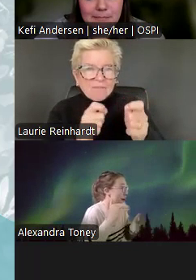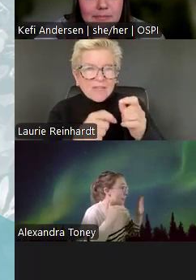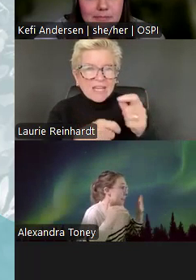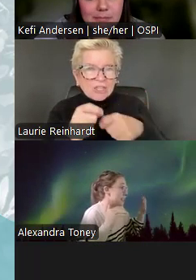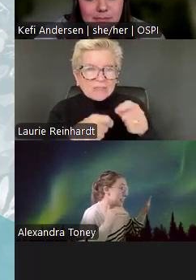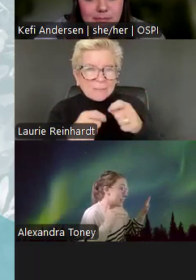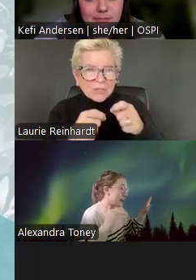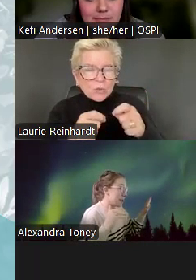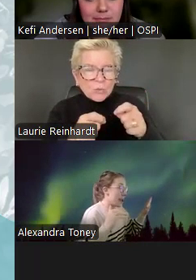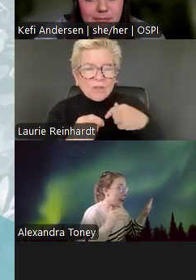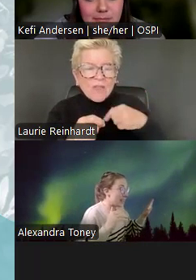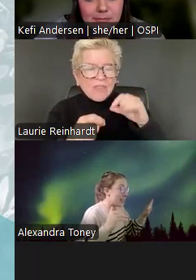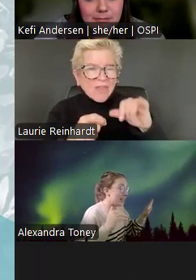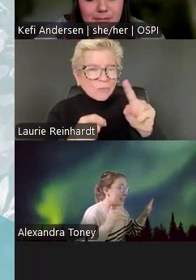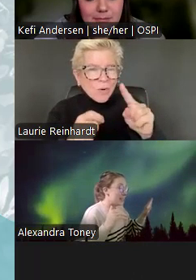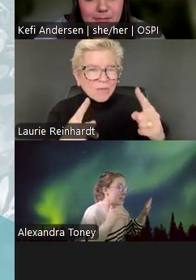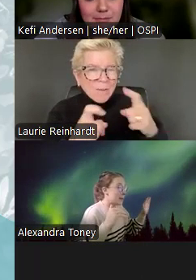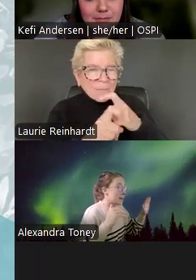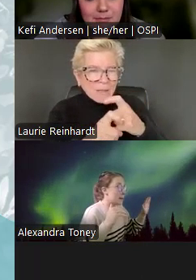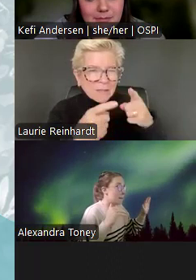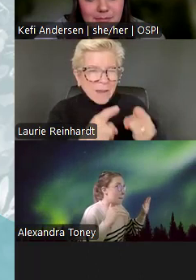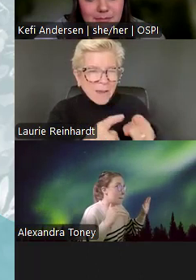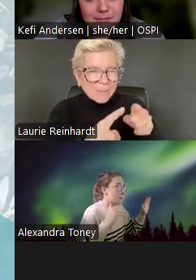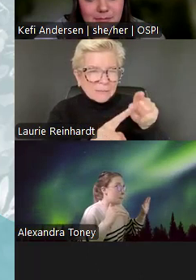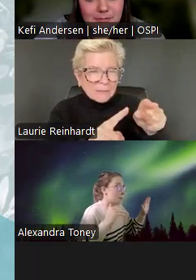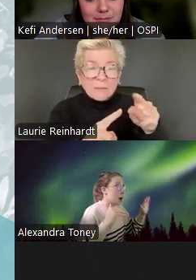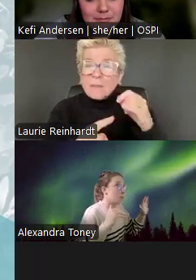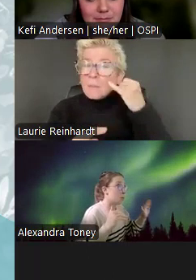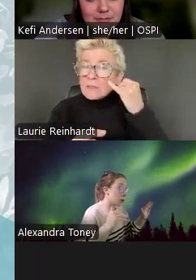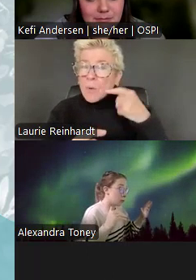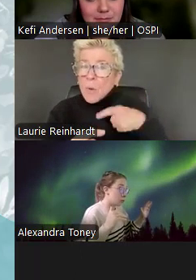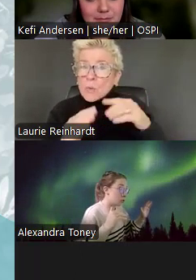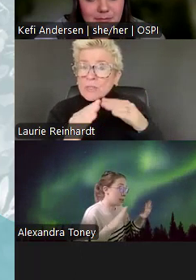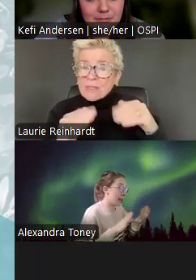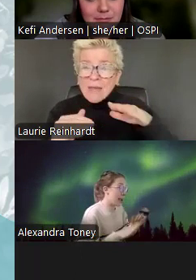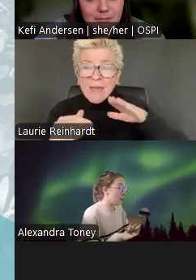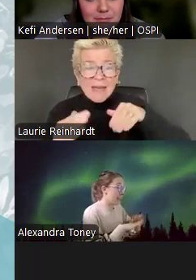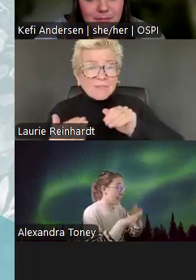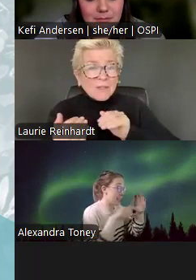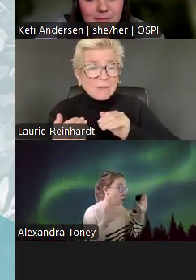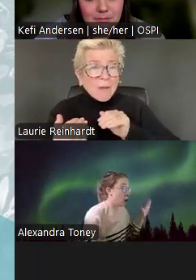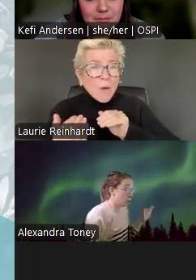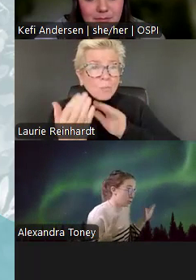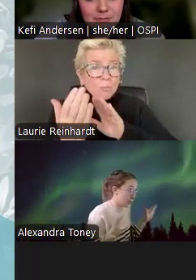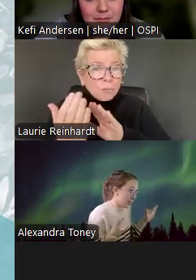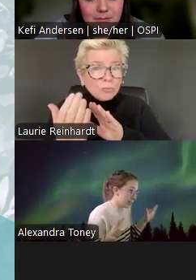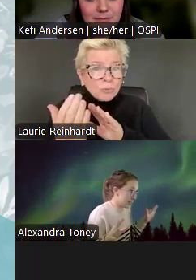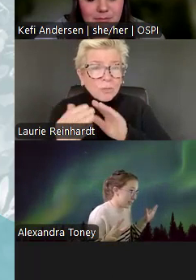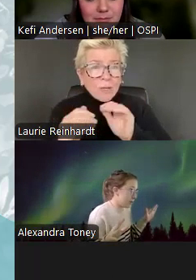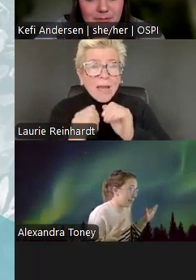but if a system hasn't approached how they teach all students in a way